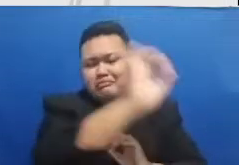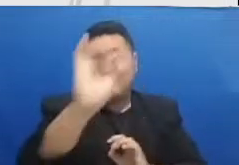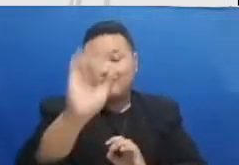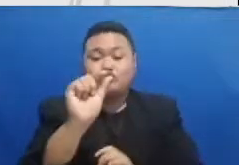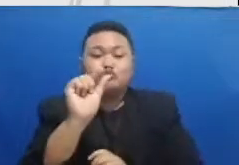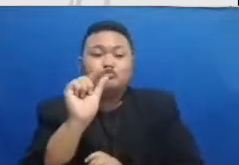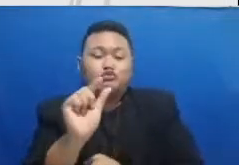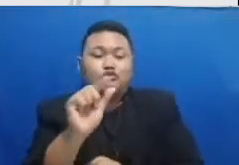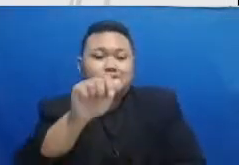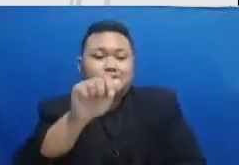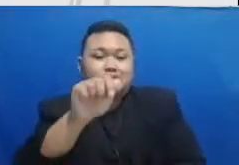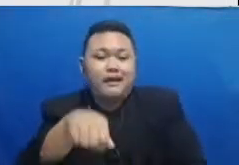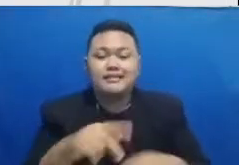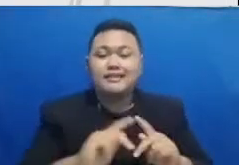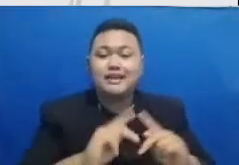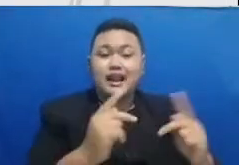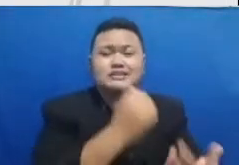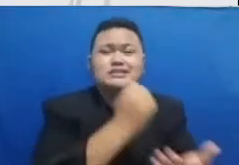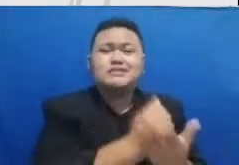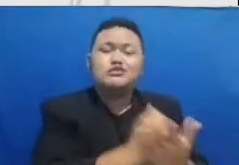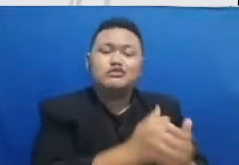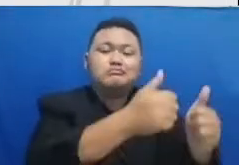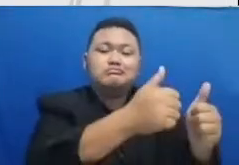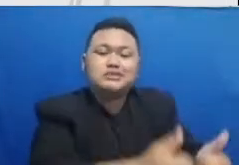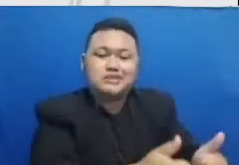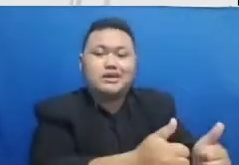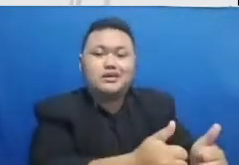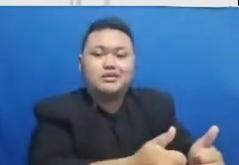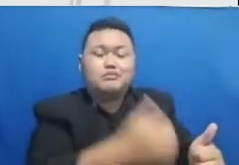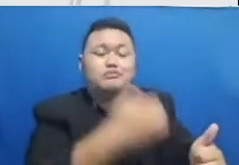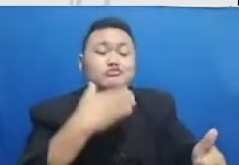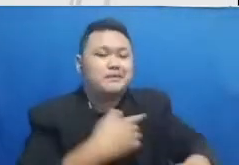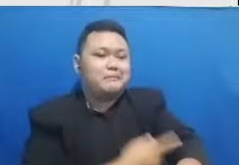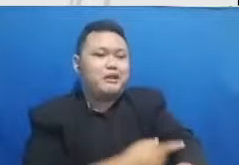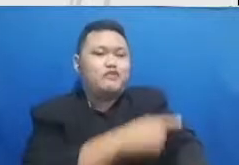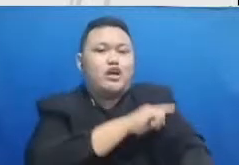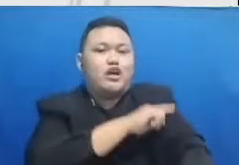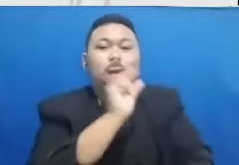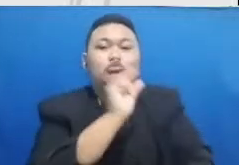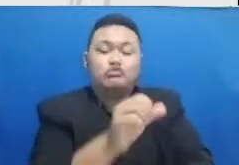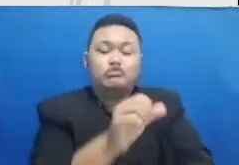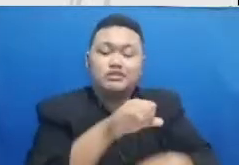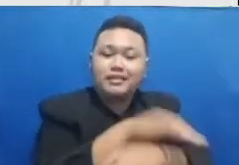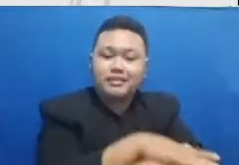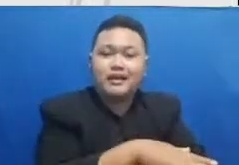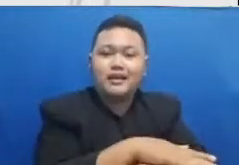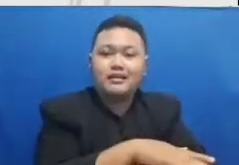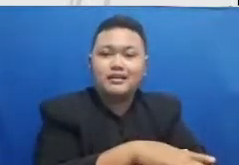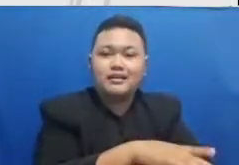possible, it has the potential to be practiced at the highest level of maturity,